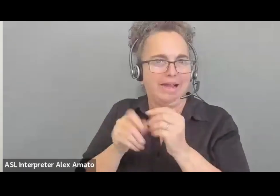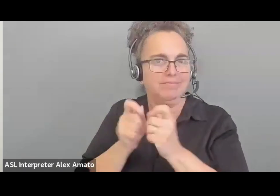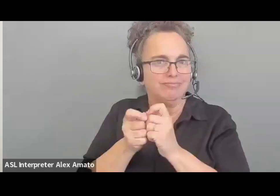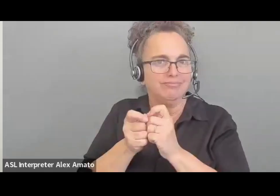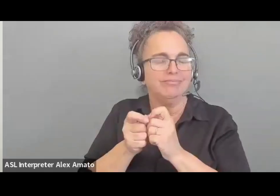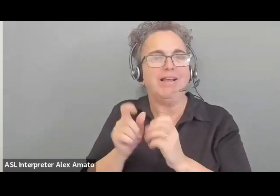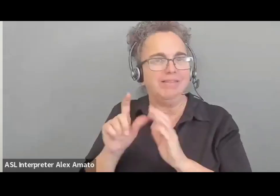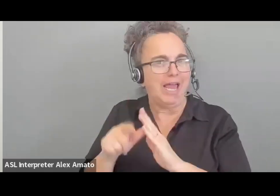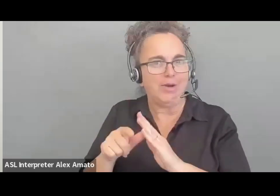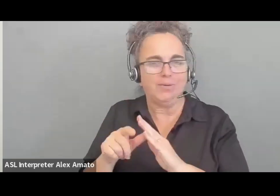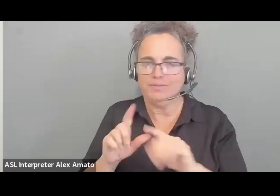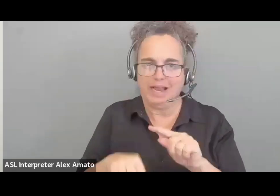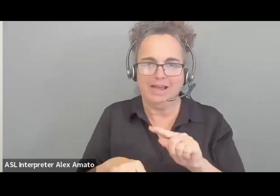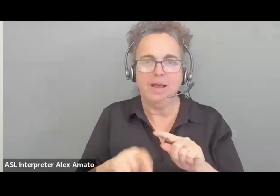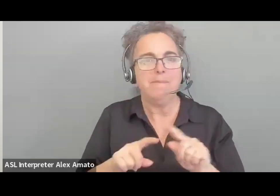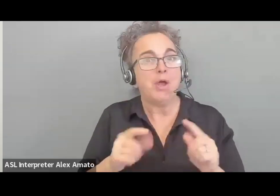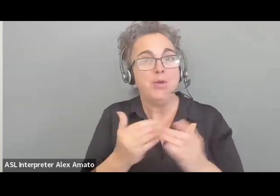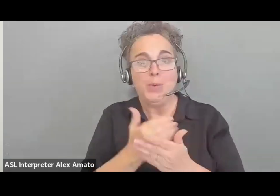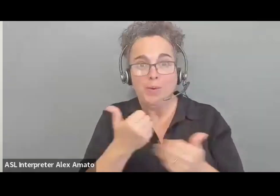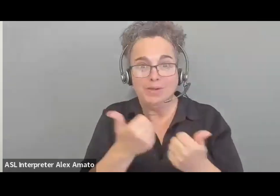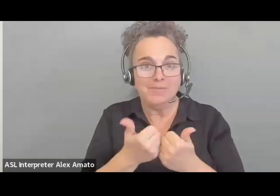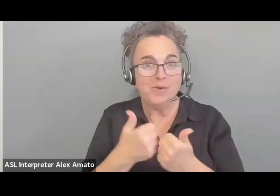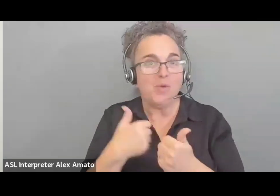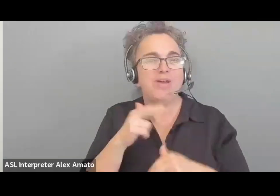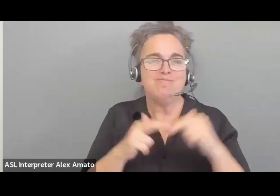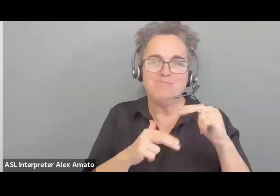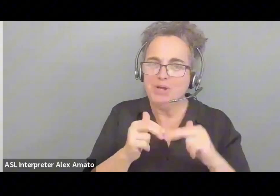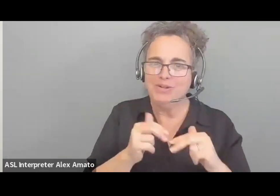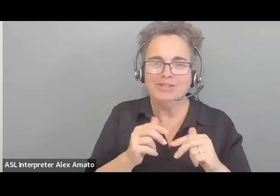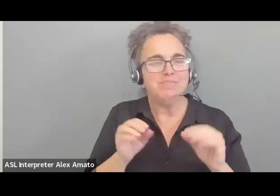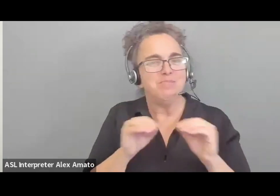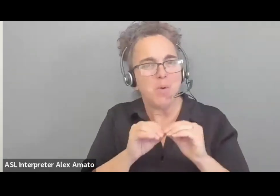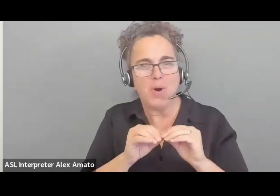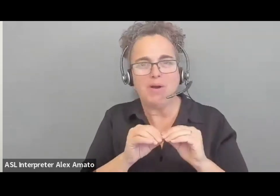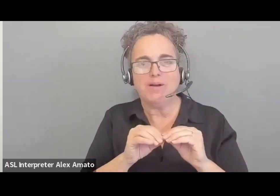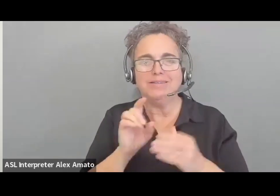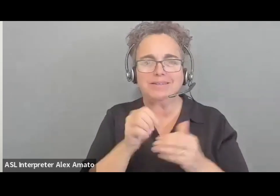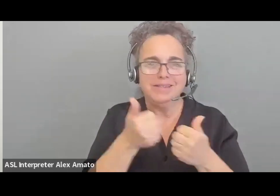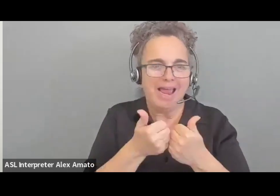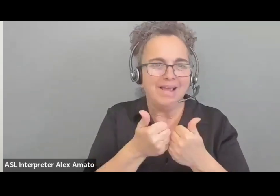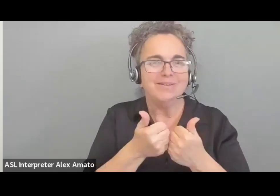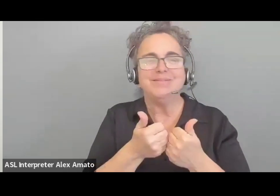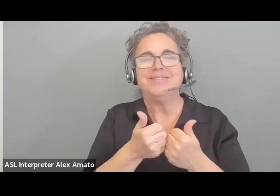bigger from when they started. We've done construction to make - improve the size of them. I'm gonna let the analogy go now,